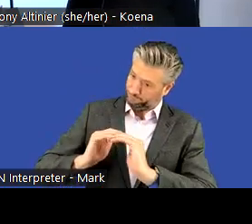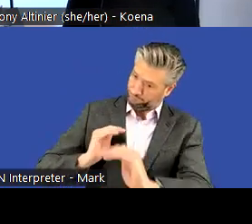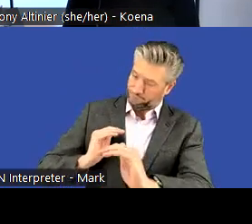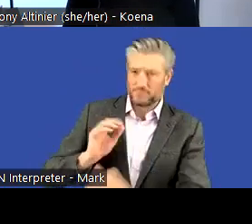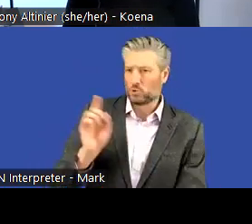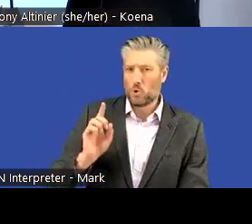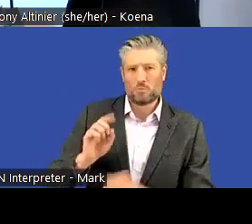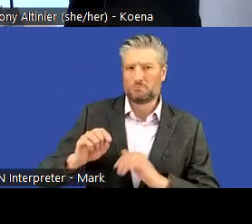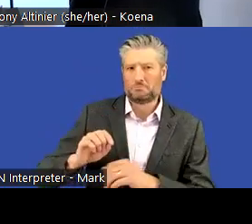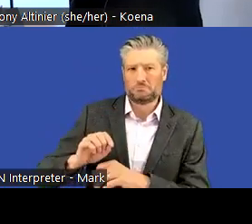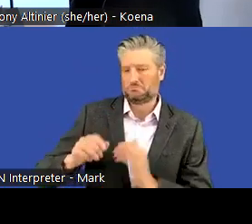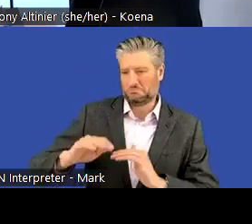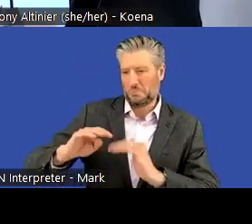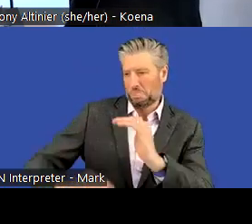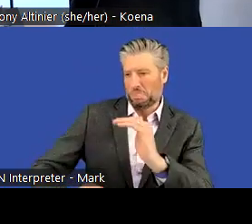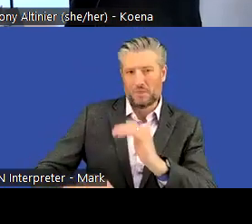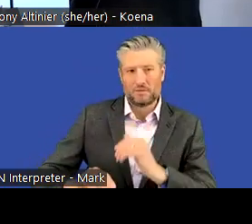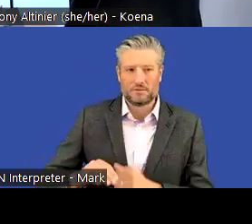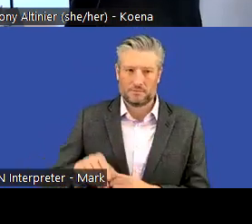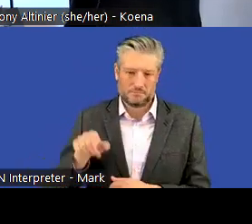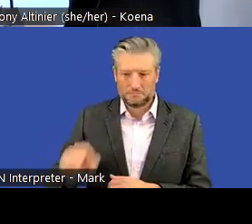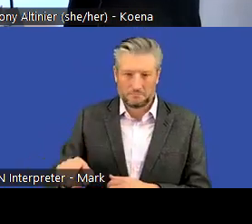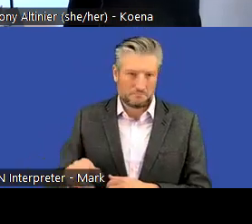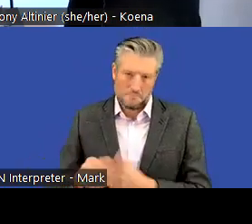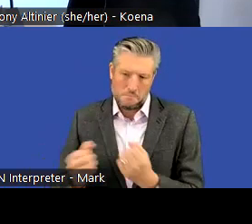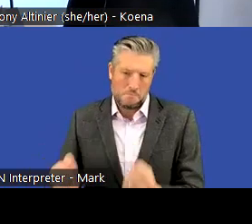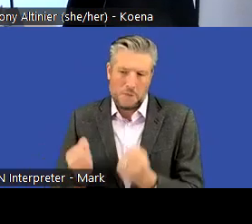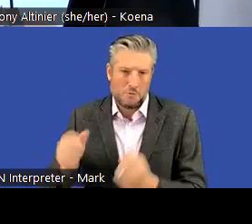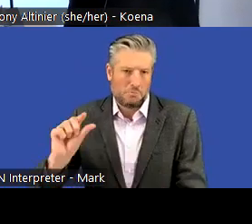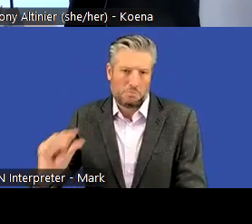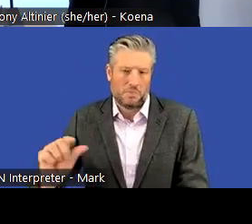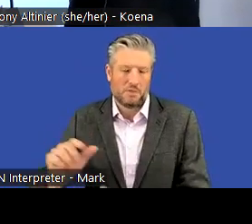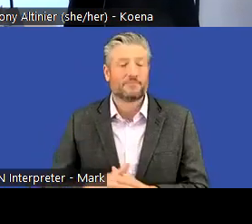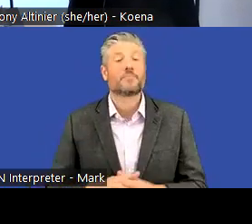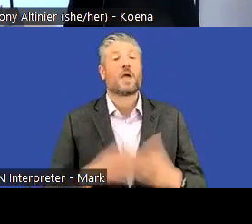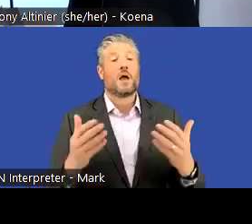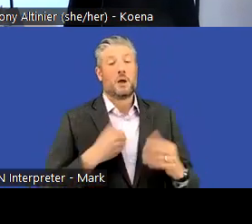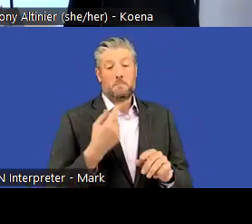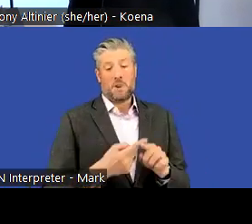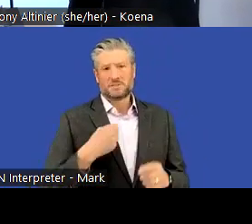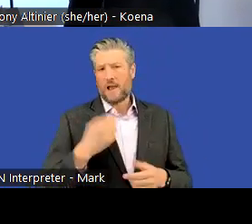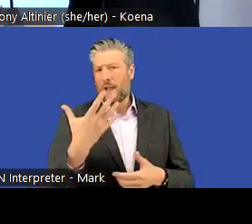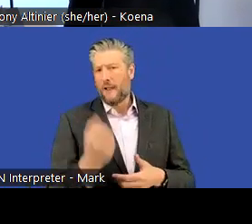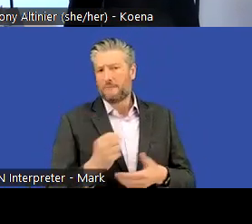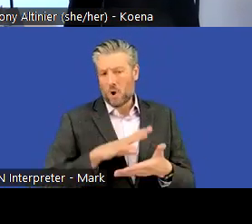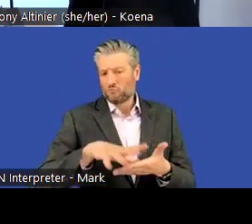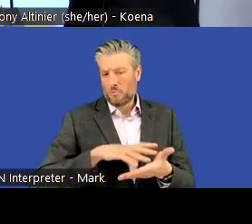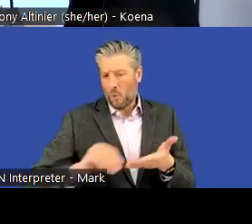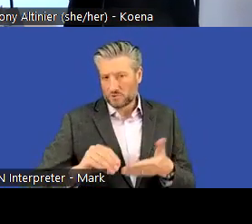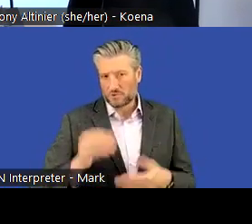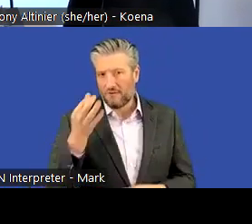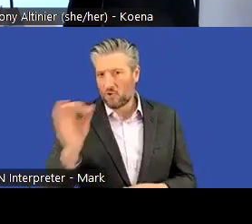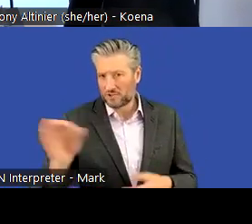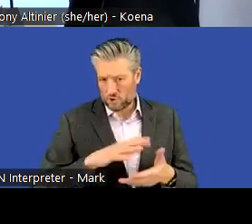You didn't know, but I can tell you that we have a report which said we have 40% on the